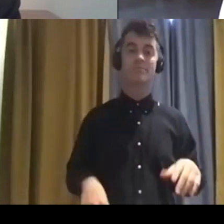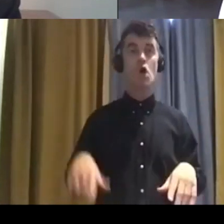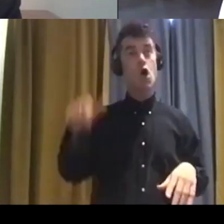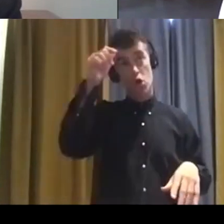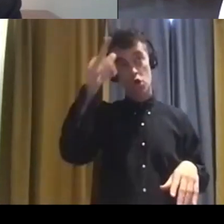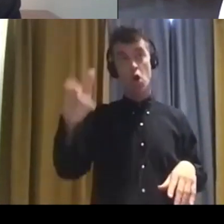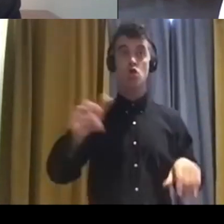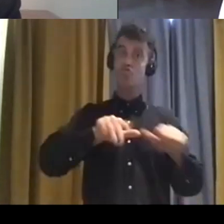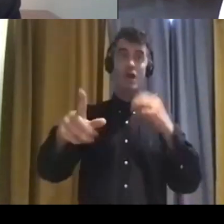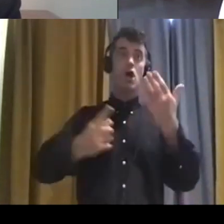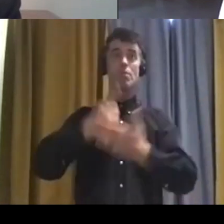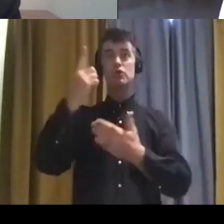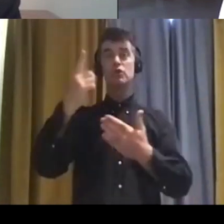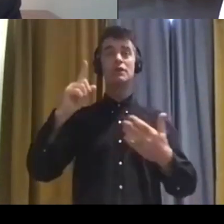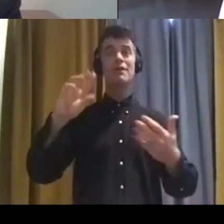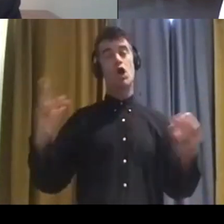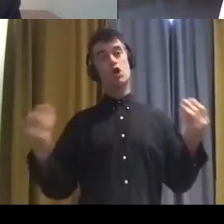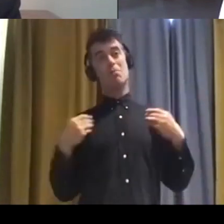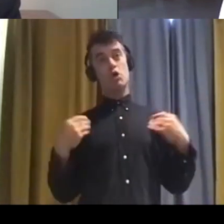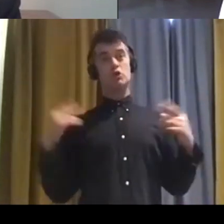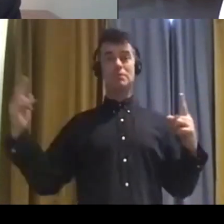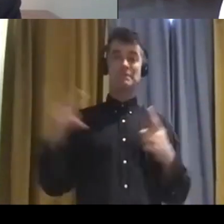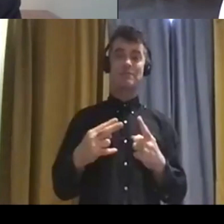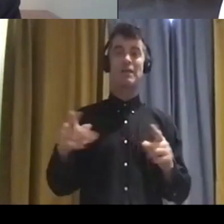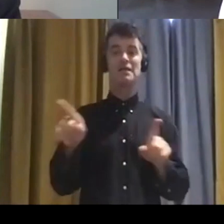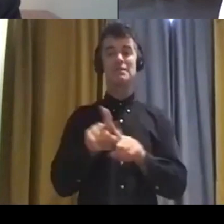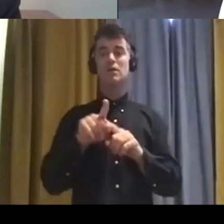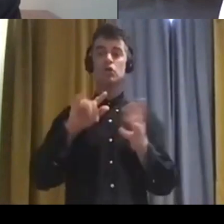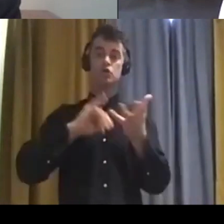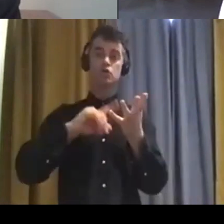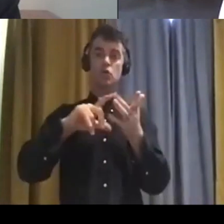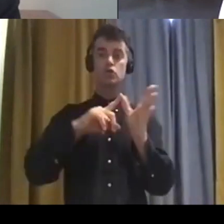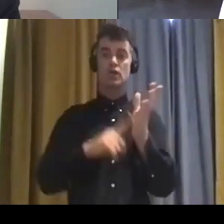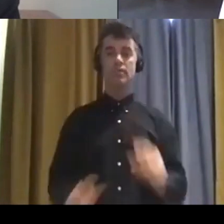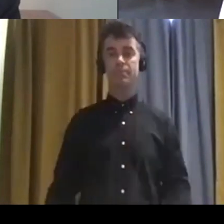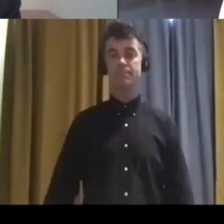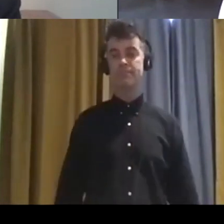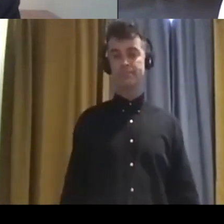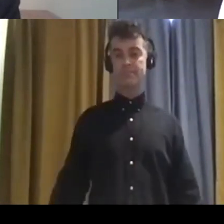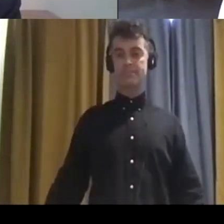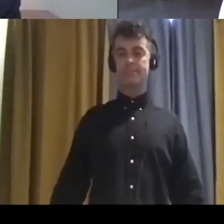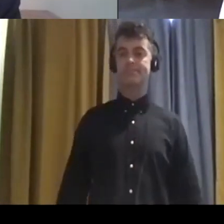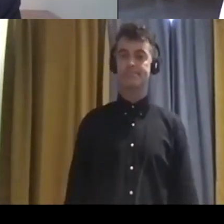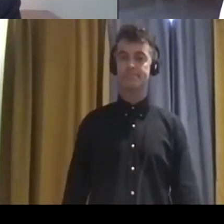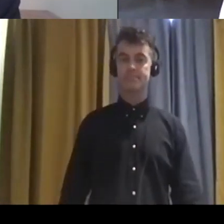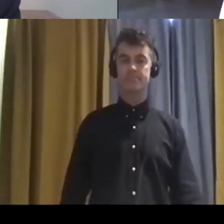there from a commercial perspective as well as social. And then there was a report that